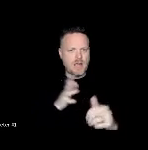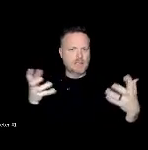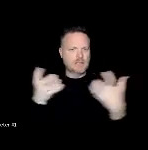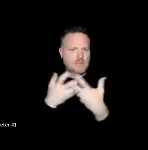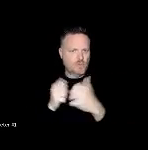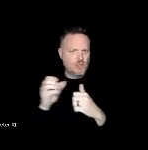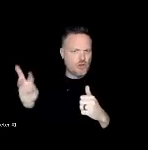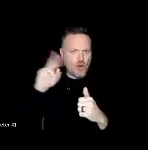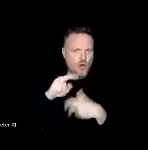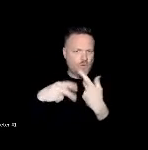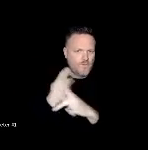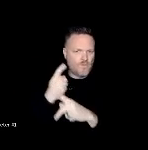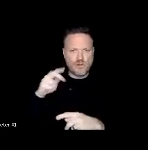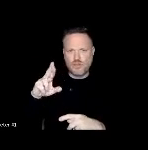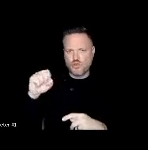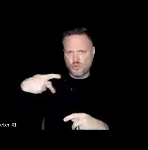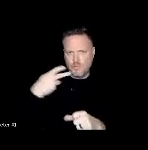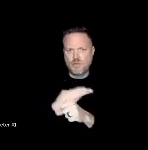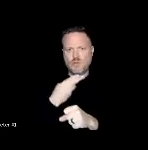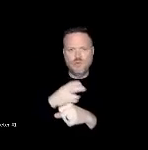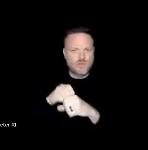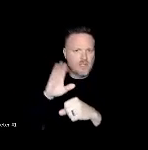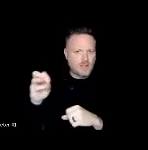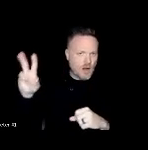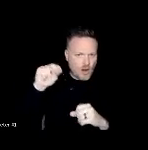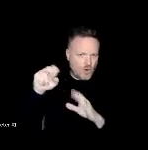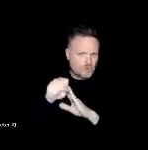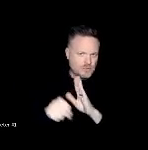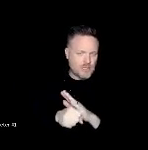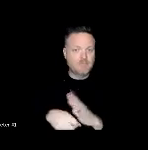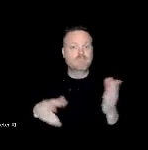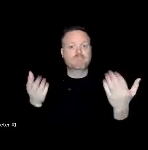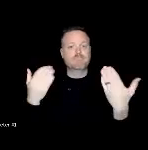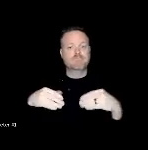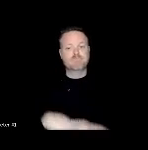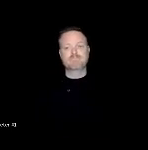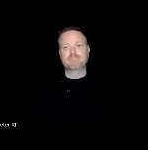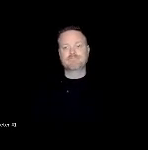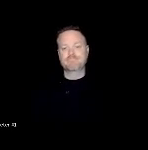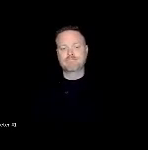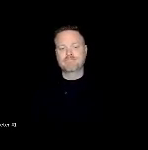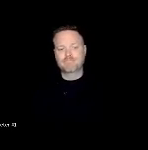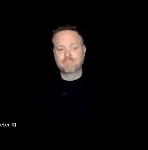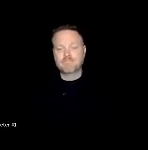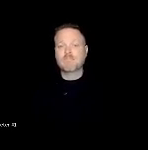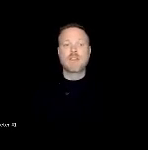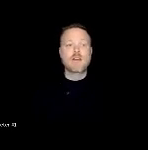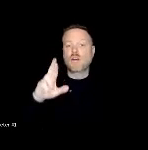version of REAP that they use in their own state. Next slide. REAPconcussion.com will take you